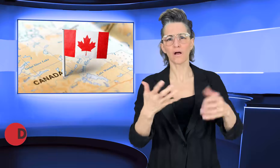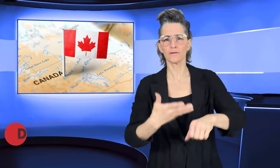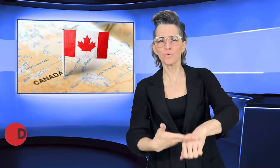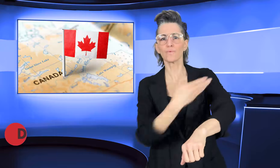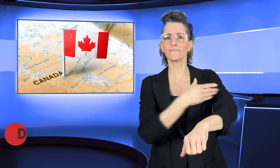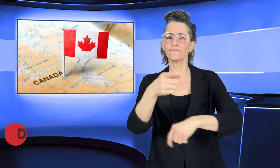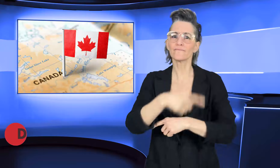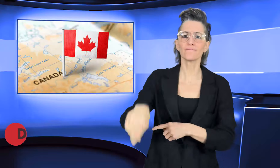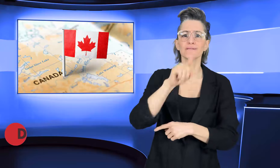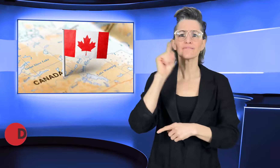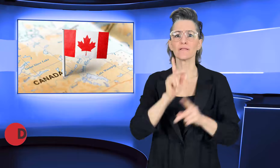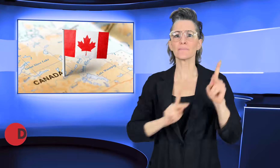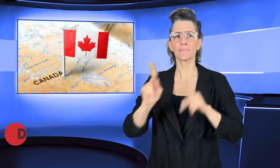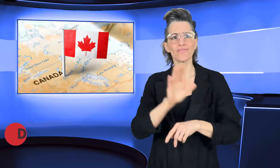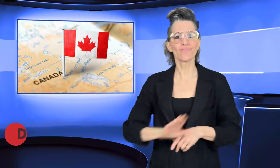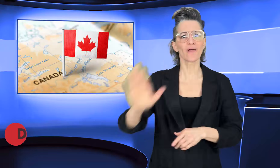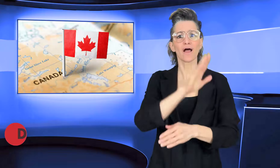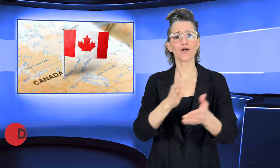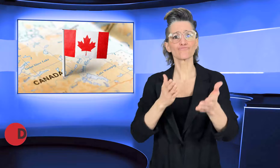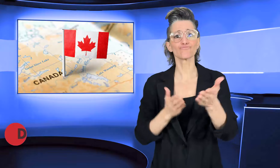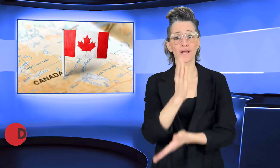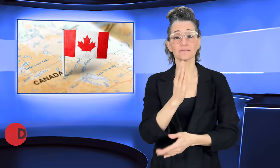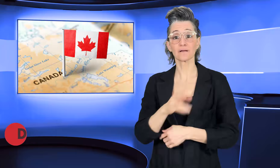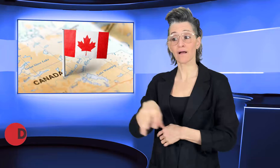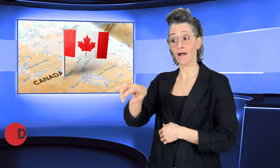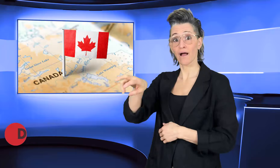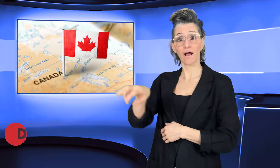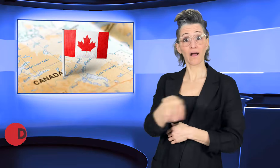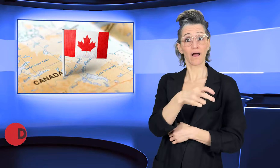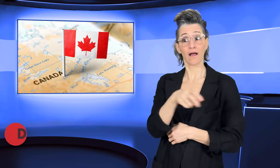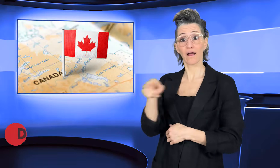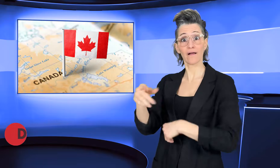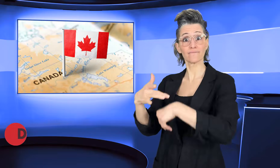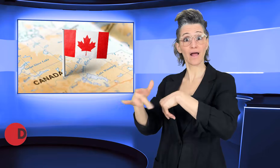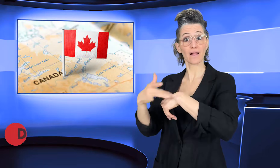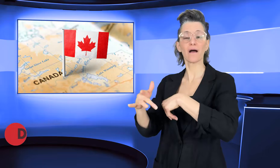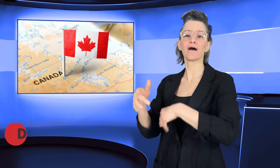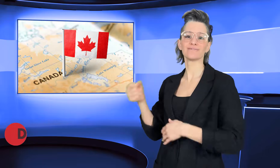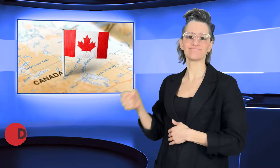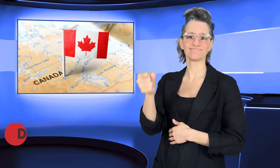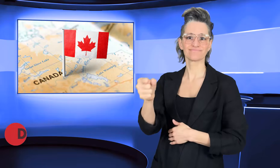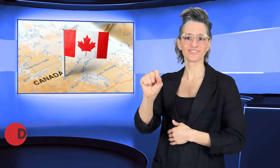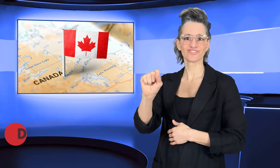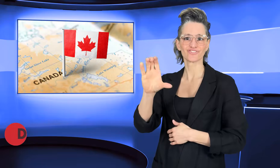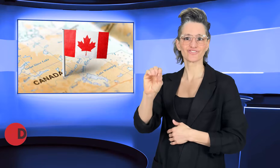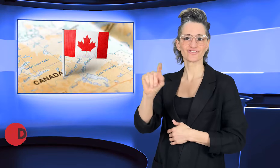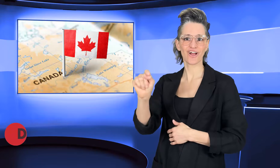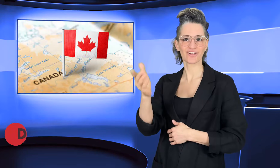advance the rights of Deaf people.